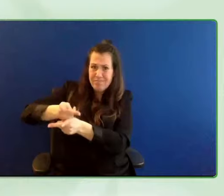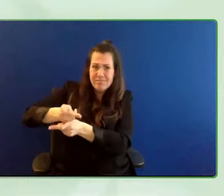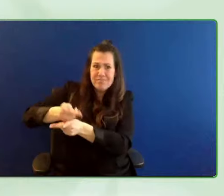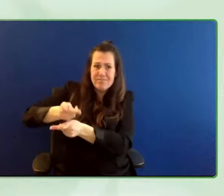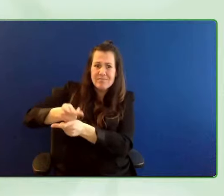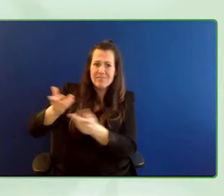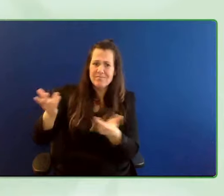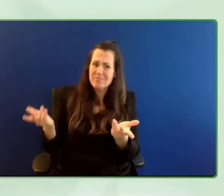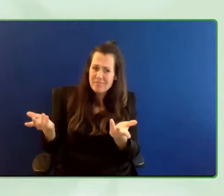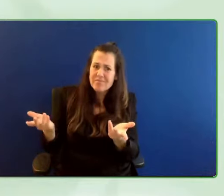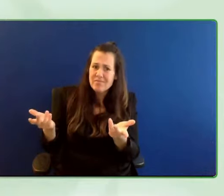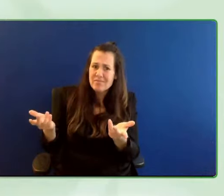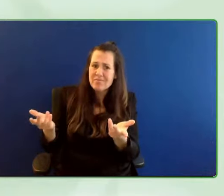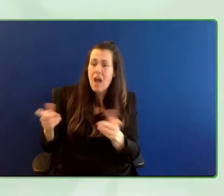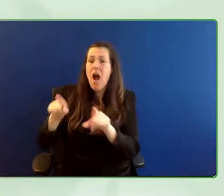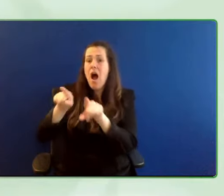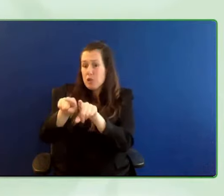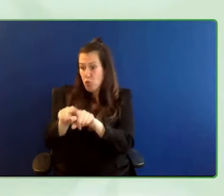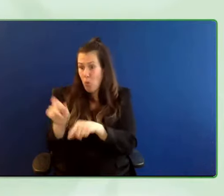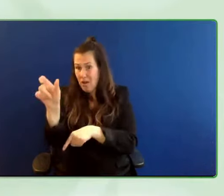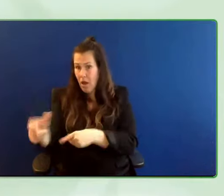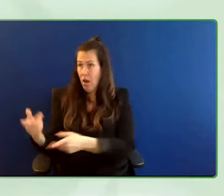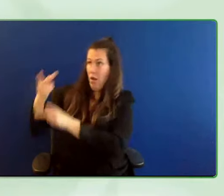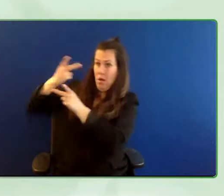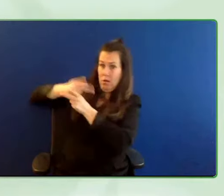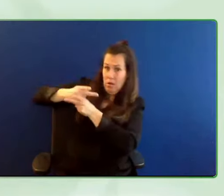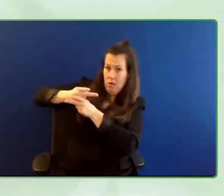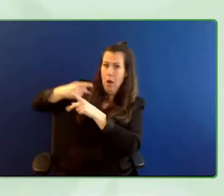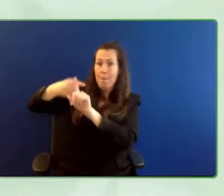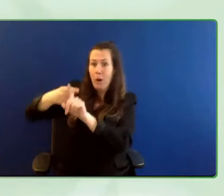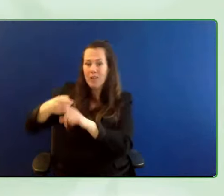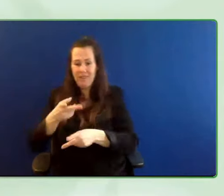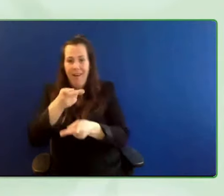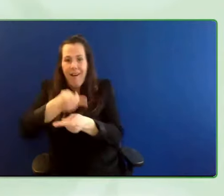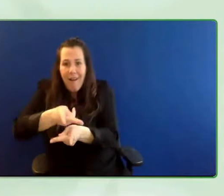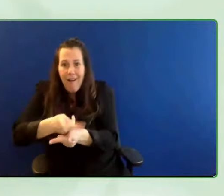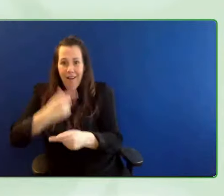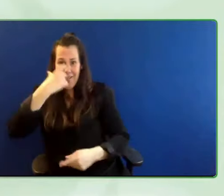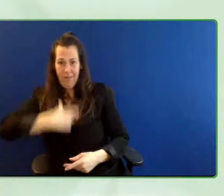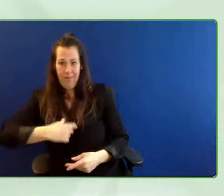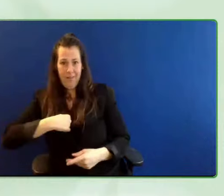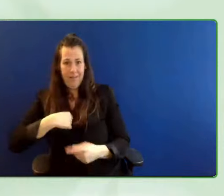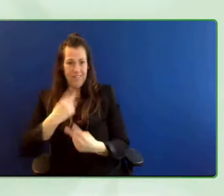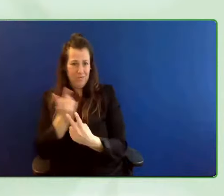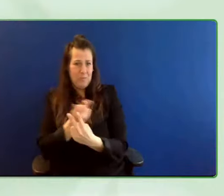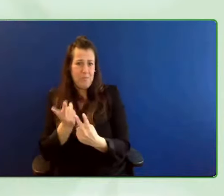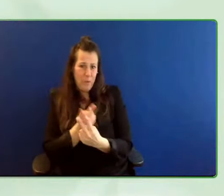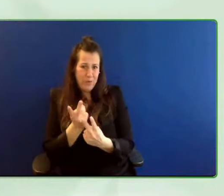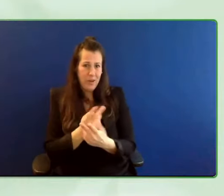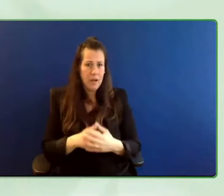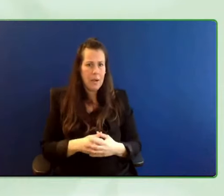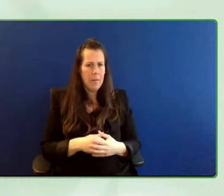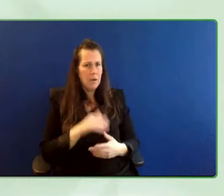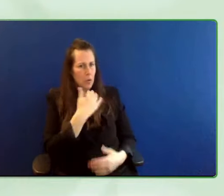Hazel, there's a lot of discussion right now around how new technologies might shape healthcare.